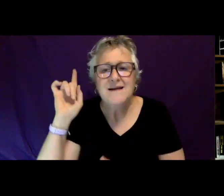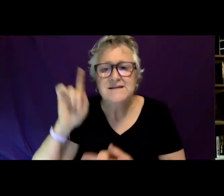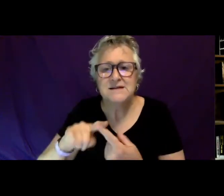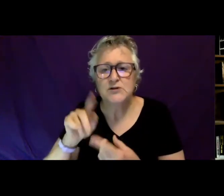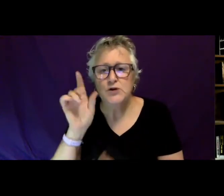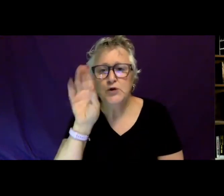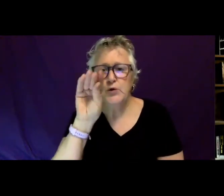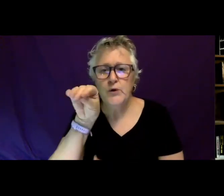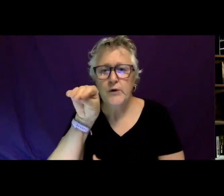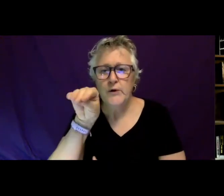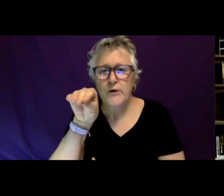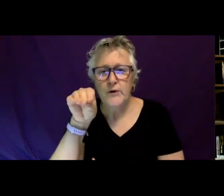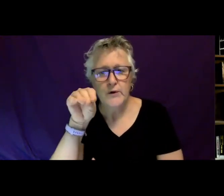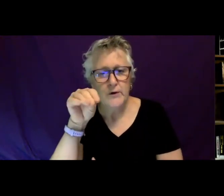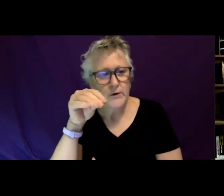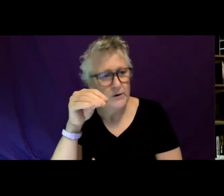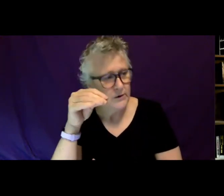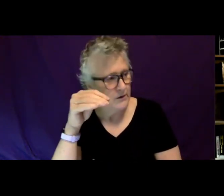because for a variety of reasons they don't get exposed to it.